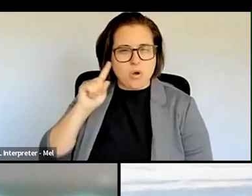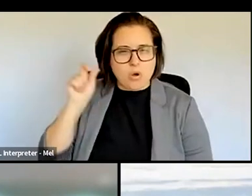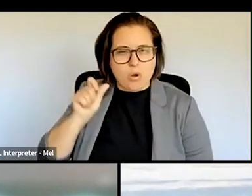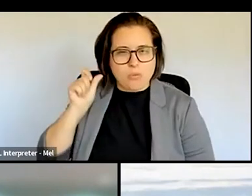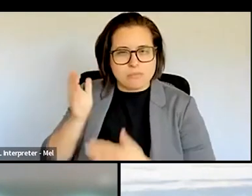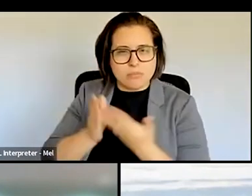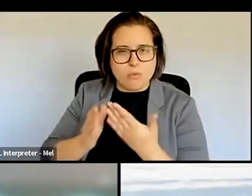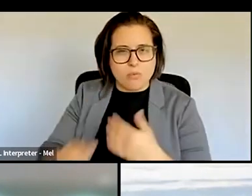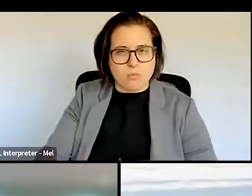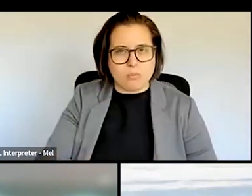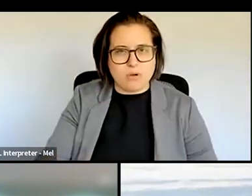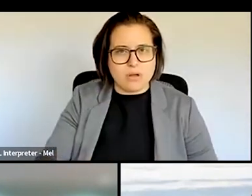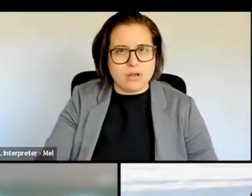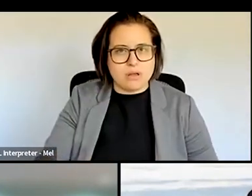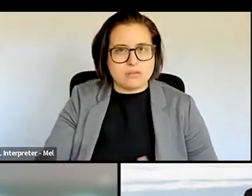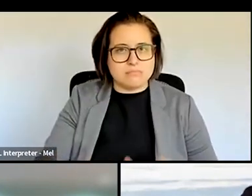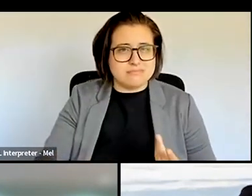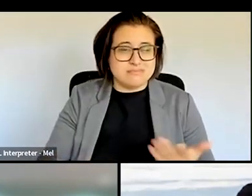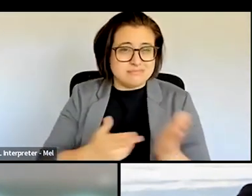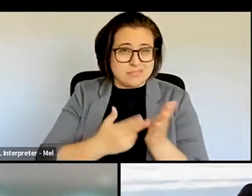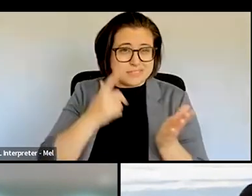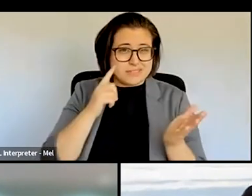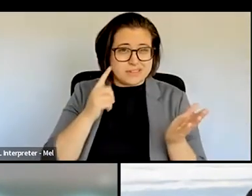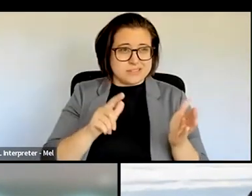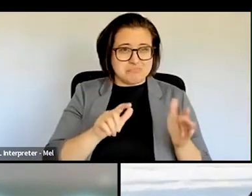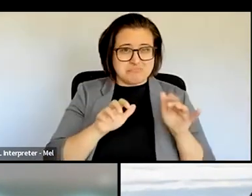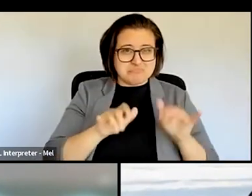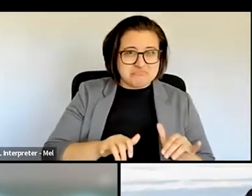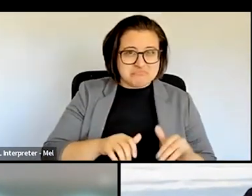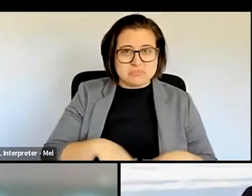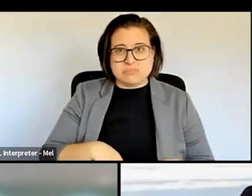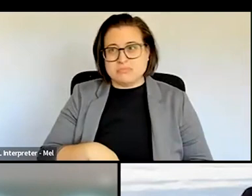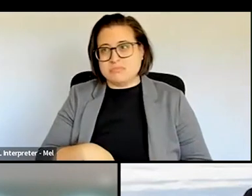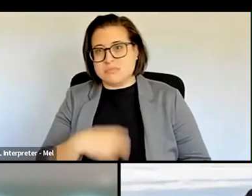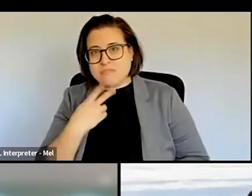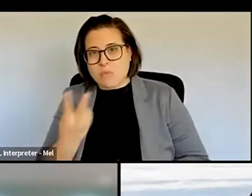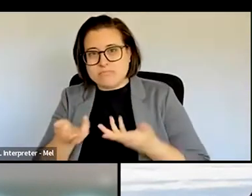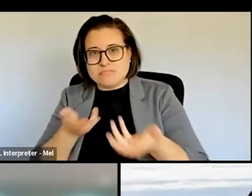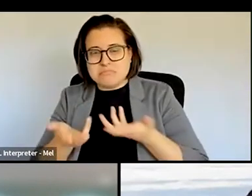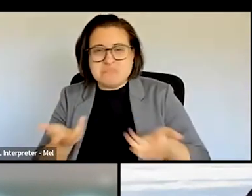because you could just as well be typing on a keyboard as well as having a voice interaction Sure even slower.